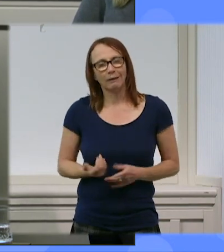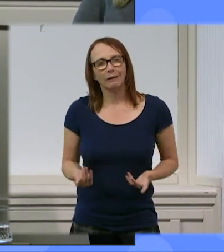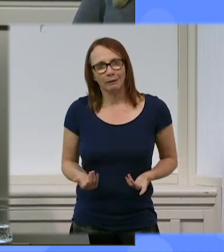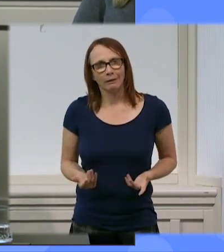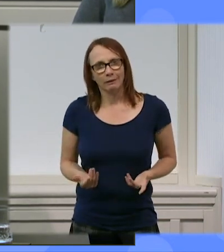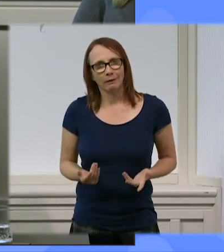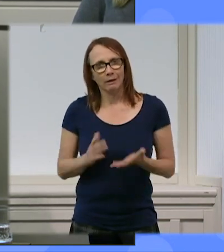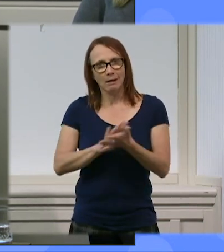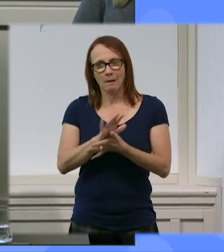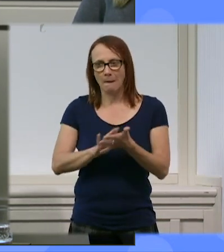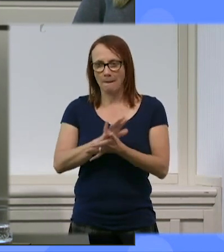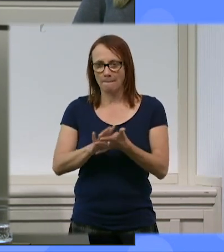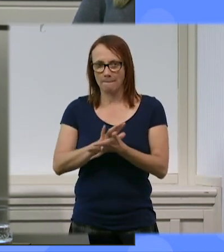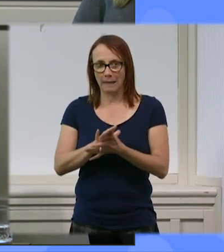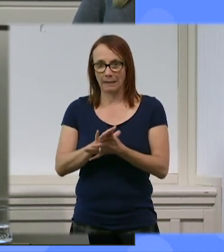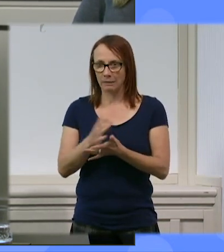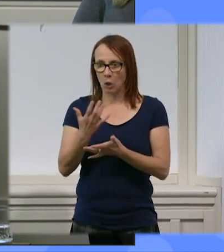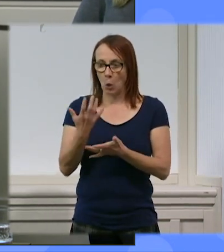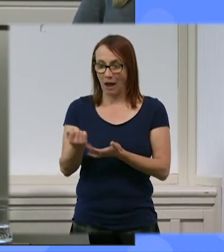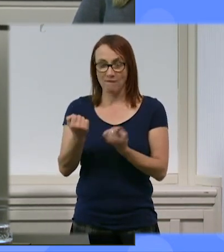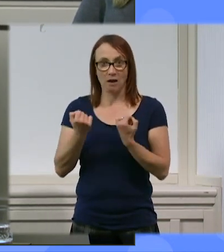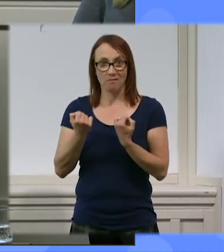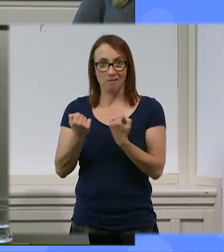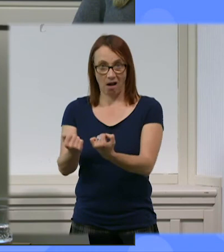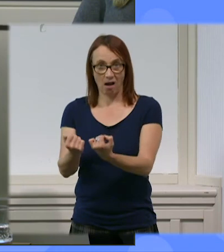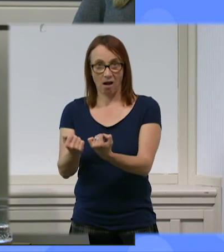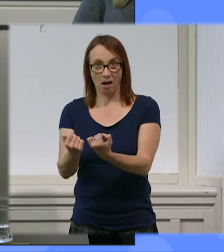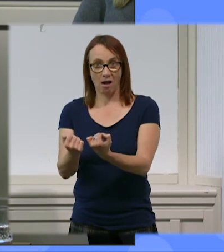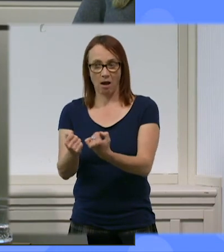you know people have got cars people have chosen to use that car as a way of